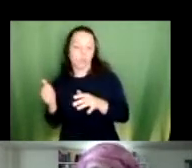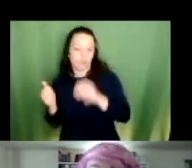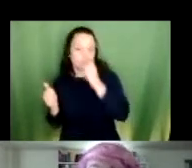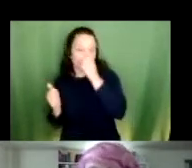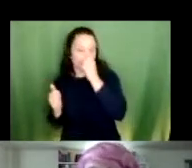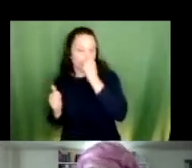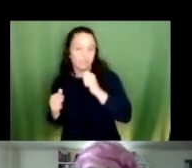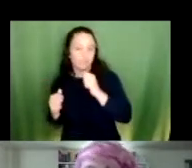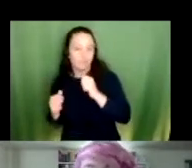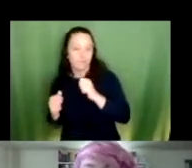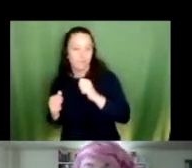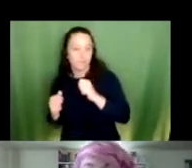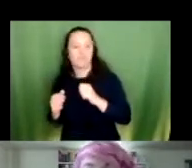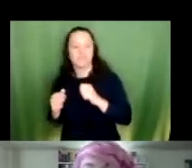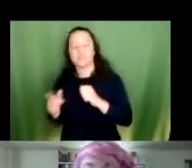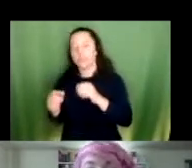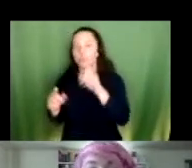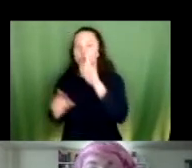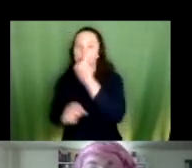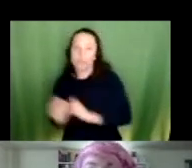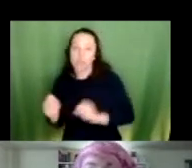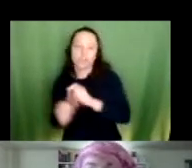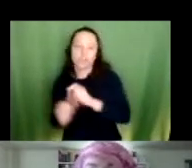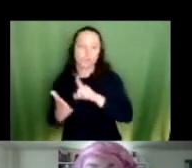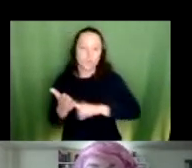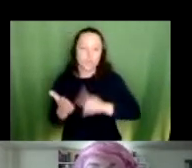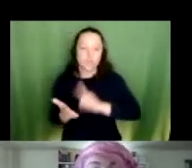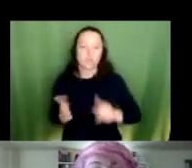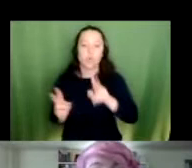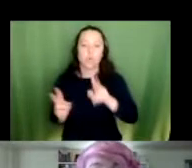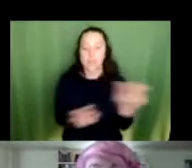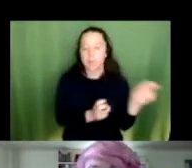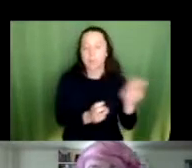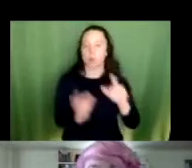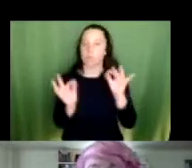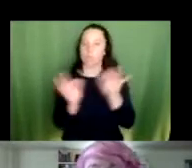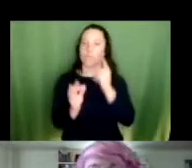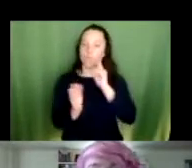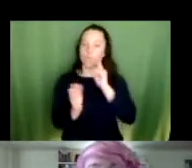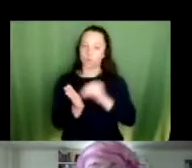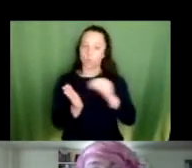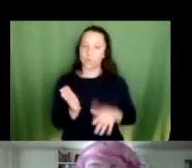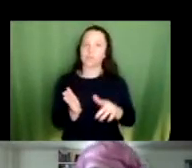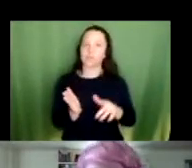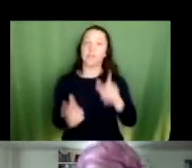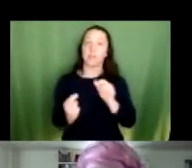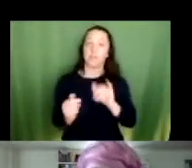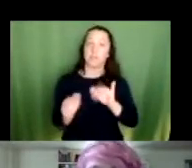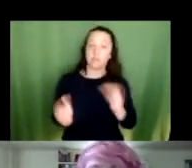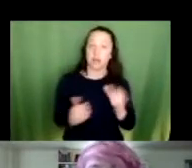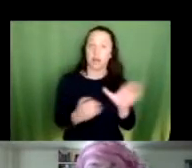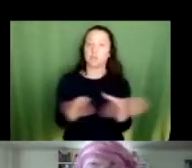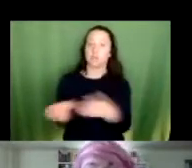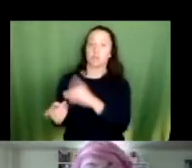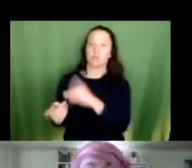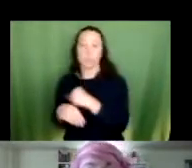want to participate who are neurodivergent. We use theater games improv exercises and other devising strategies to discuss topics that are important to students. Adapting the class to virtual space is something I wanted to try. So I was given the creative